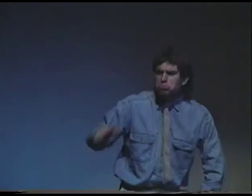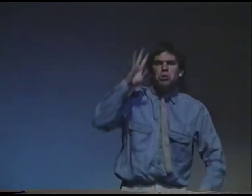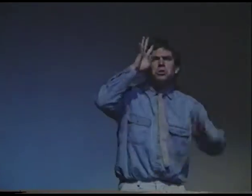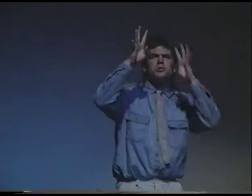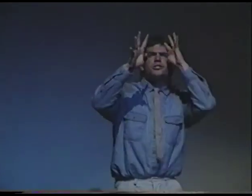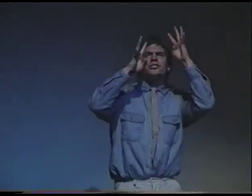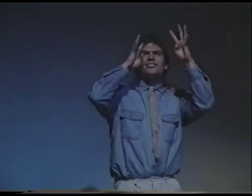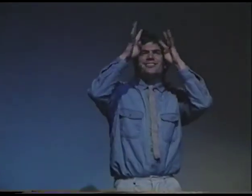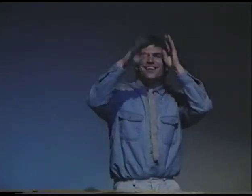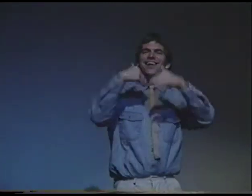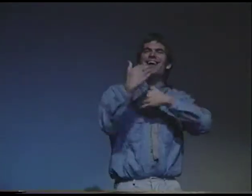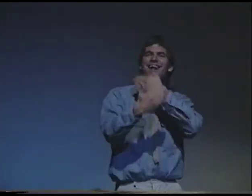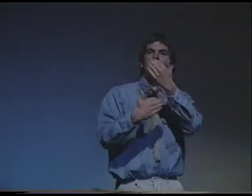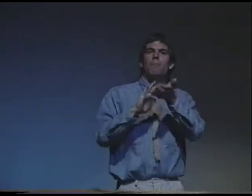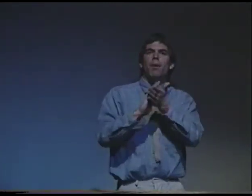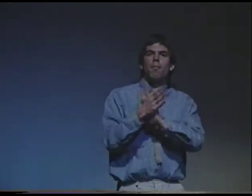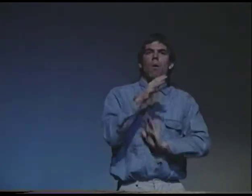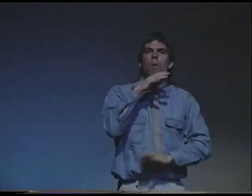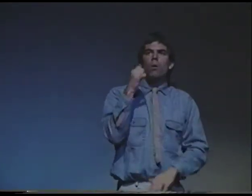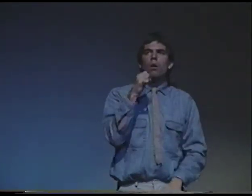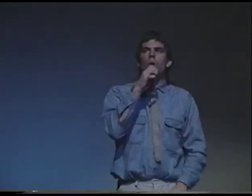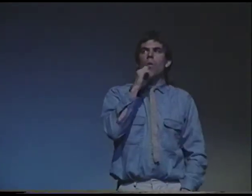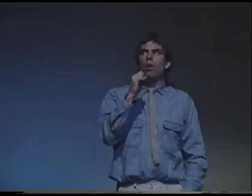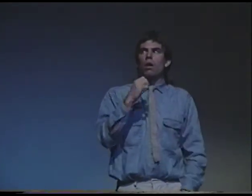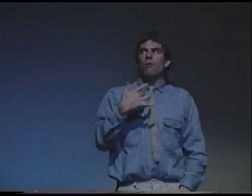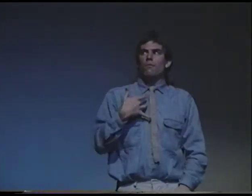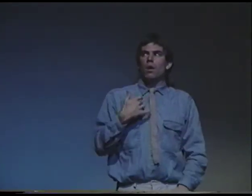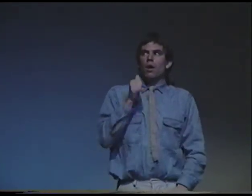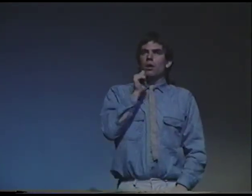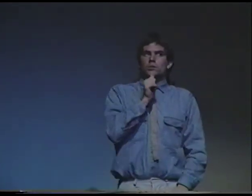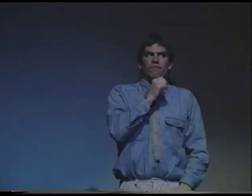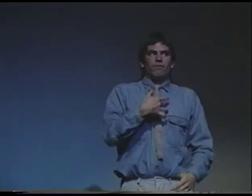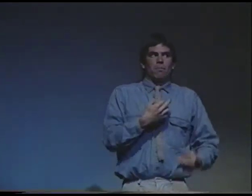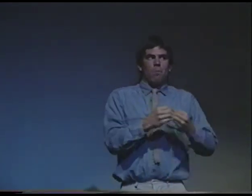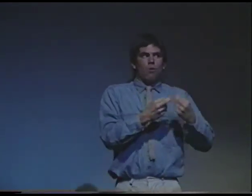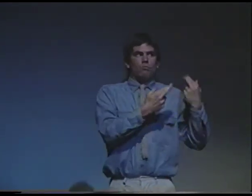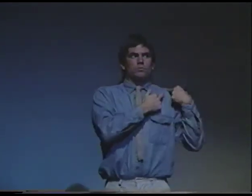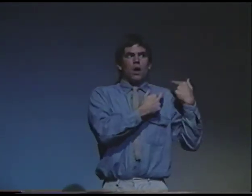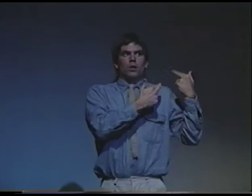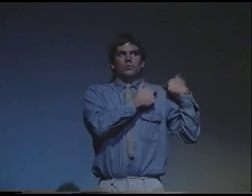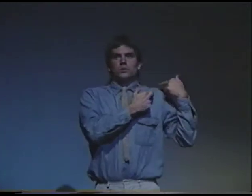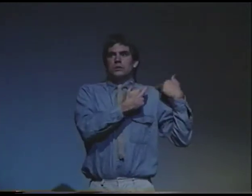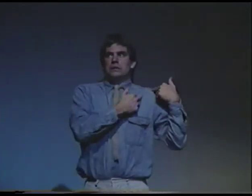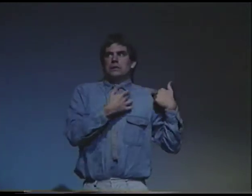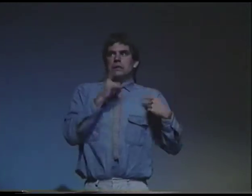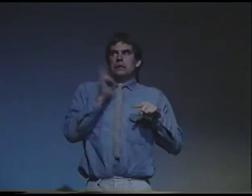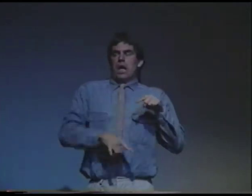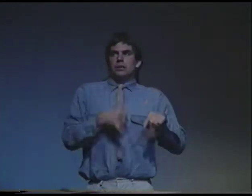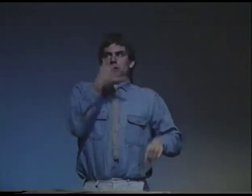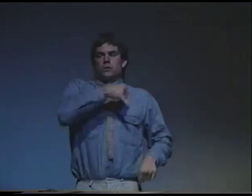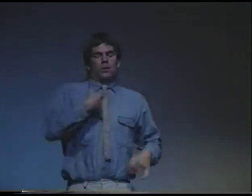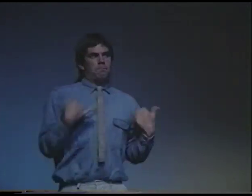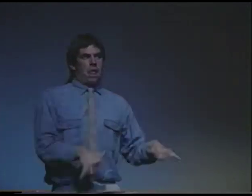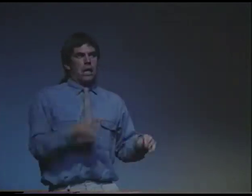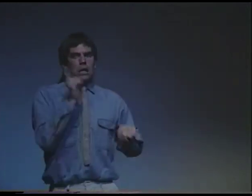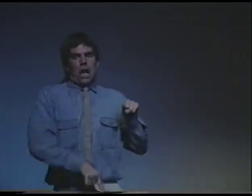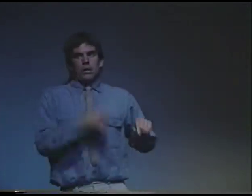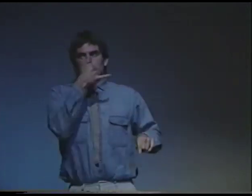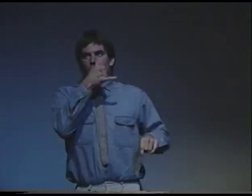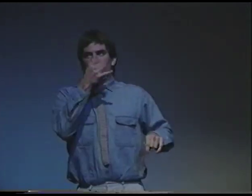When you were growing up, you doing that kind of creating. And then when you get older, and you start being an adult, and you have more responsibility,